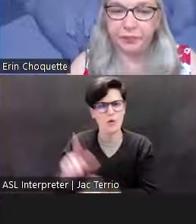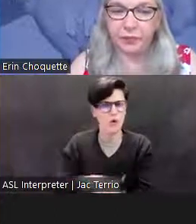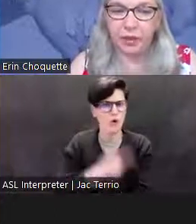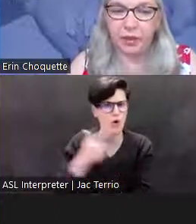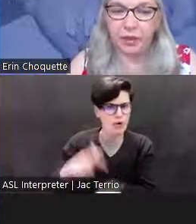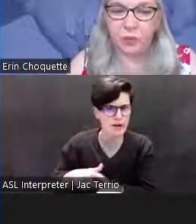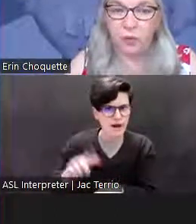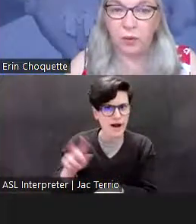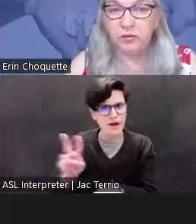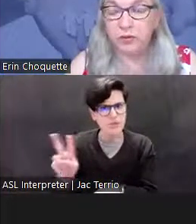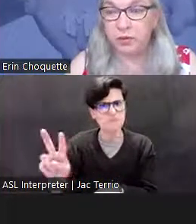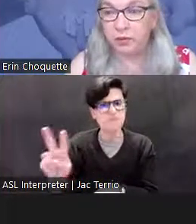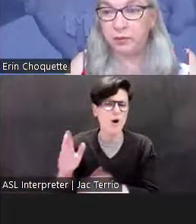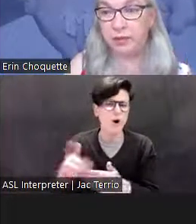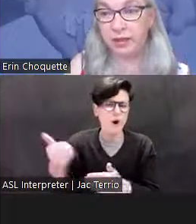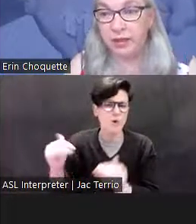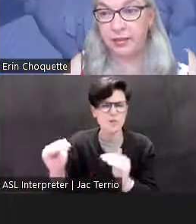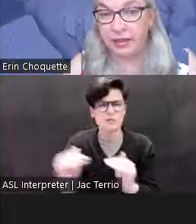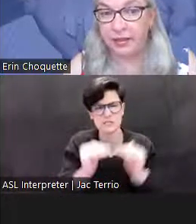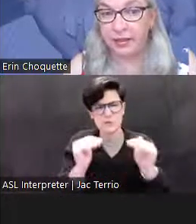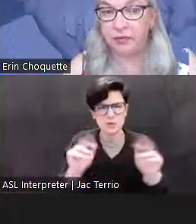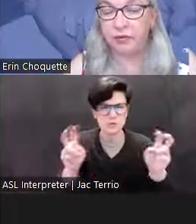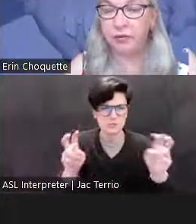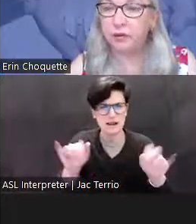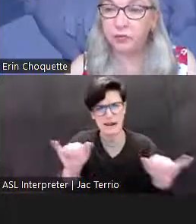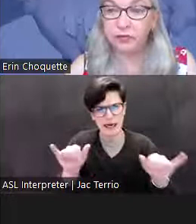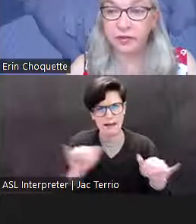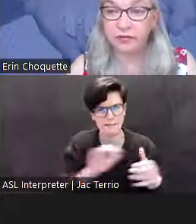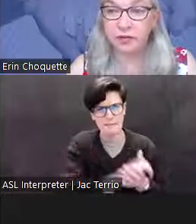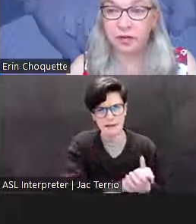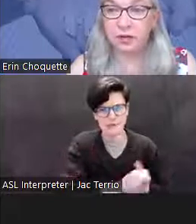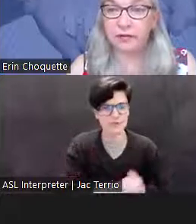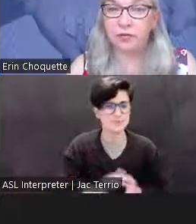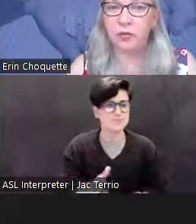15:47:39 What should you know about to get paid? leave? The first thing to know is, if